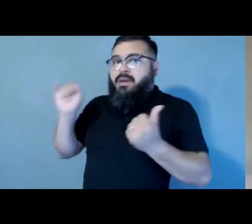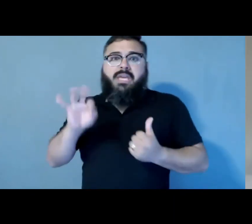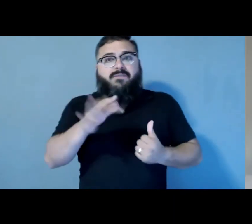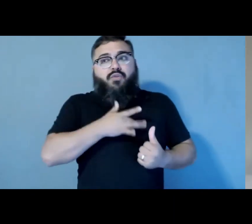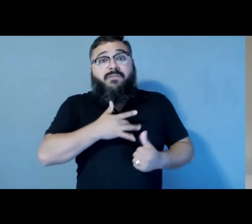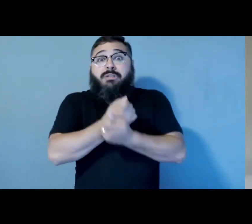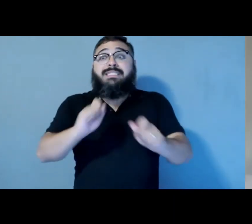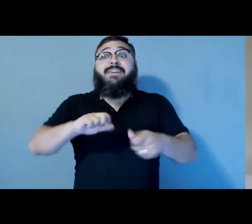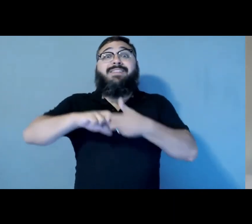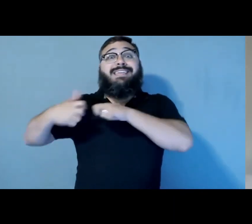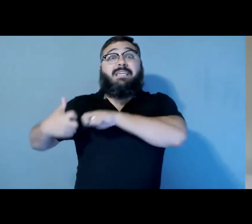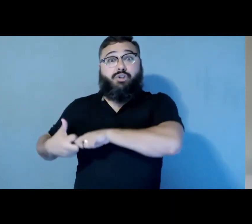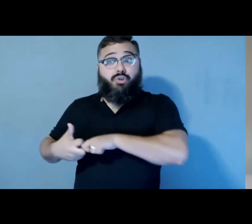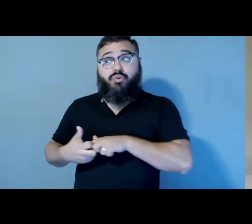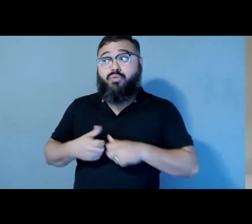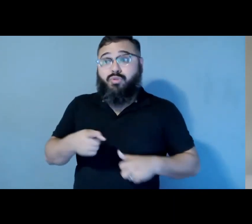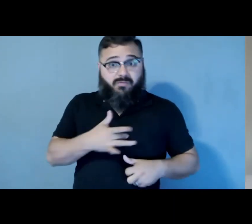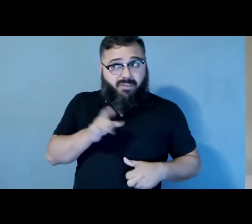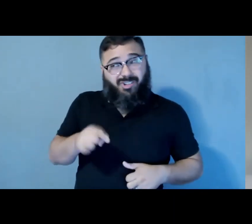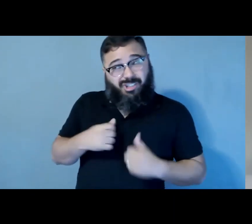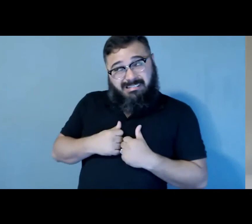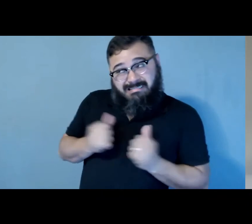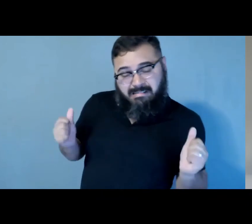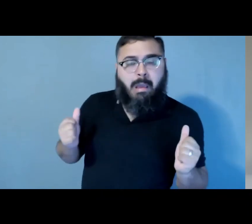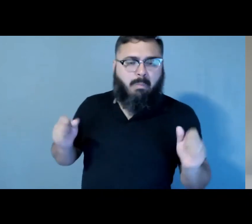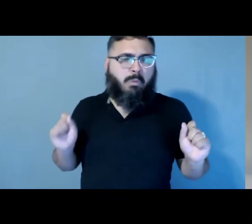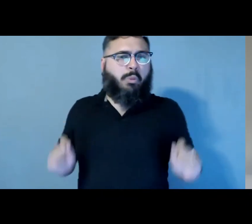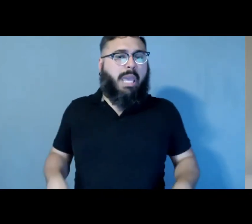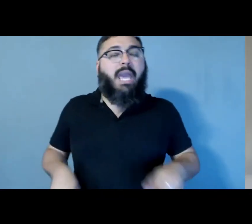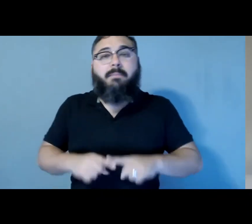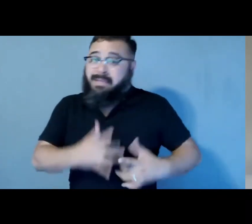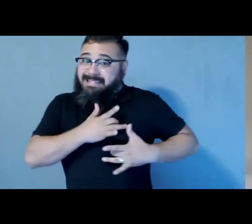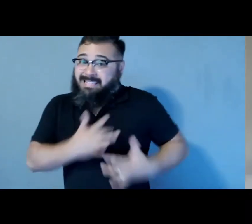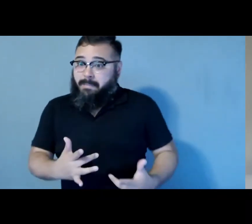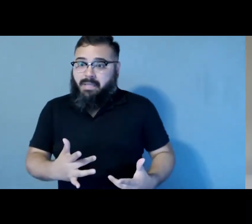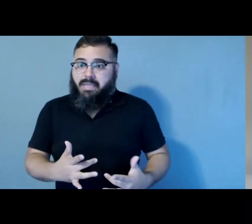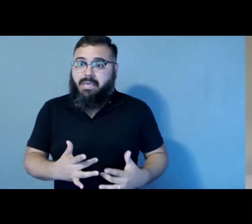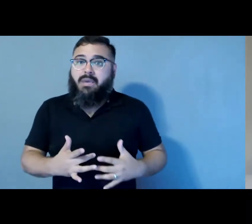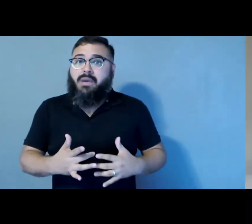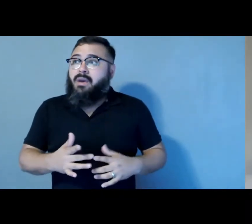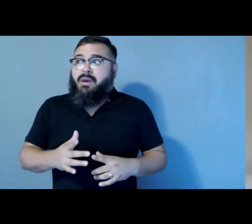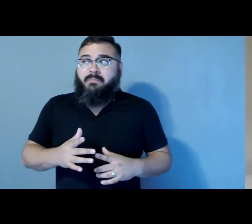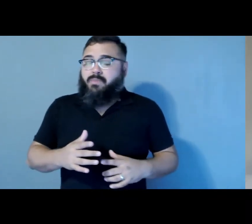that would make you wanna disclose it, you could, but generally we recommend, unless there's a reason